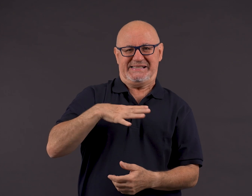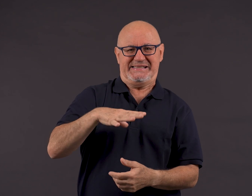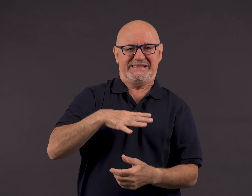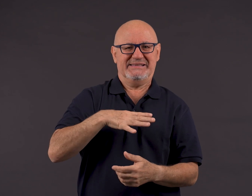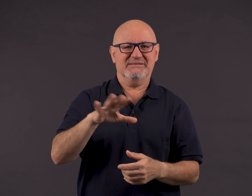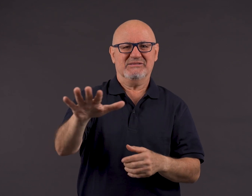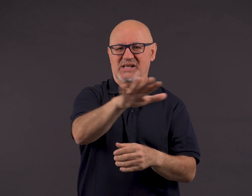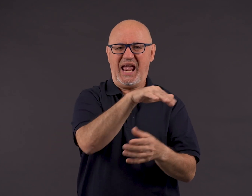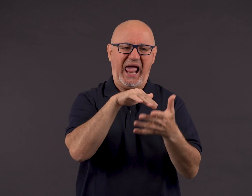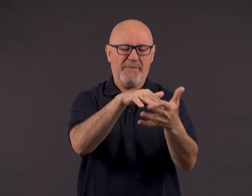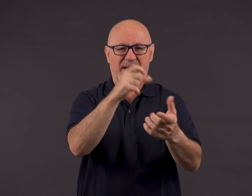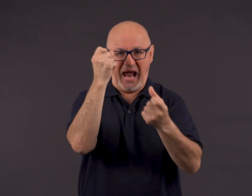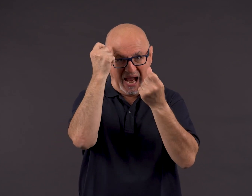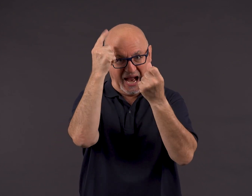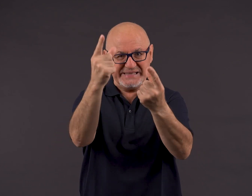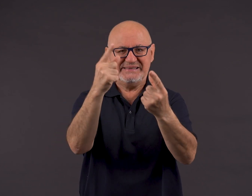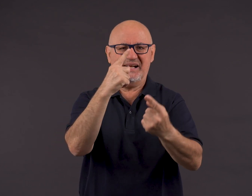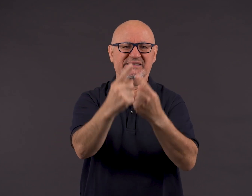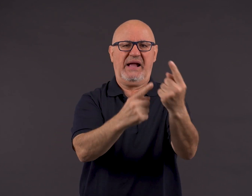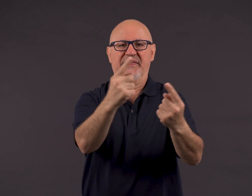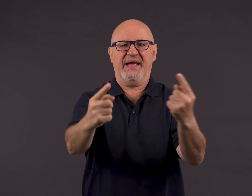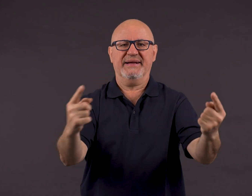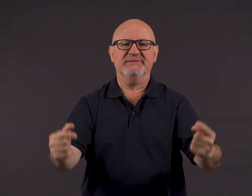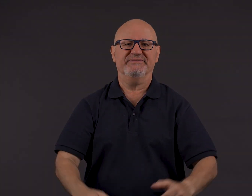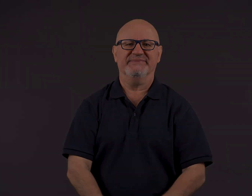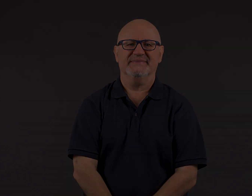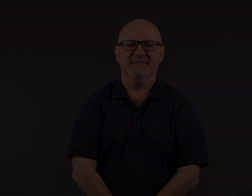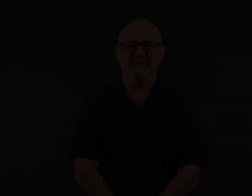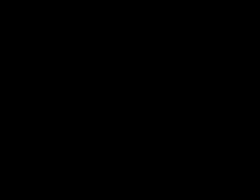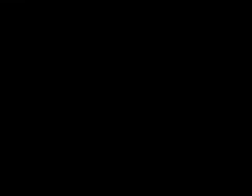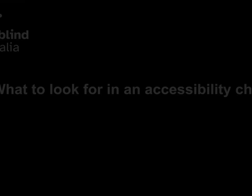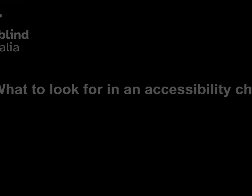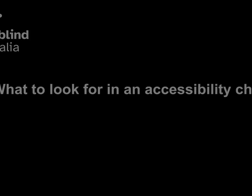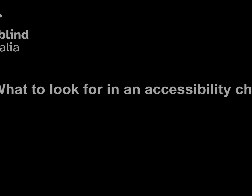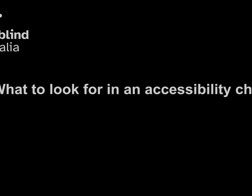so the community and government can better understand each other.